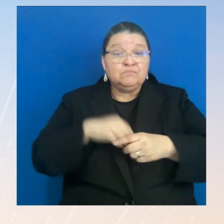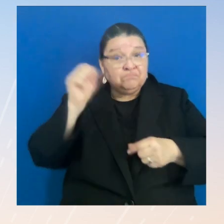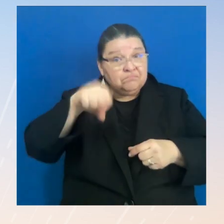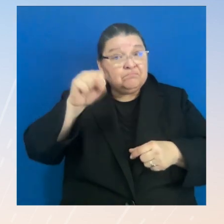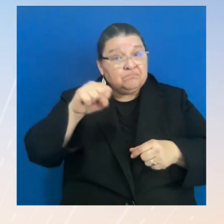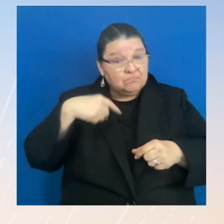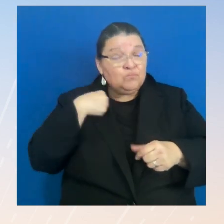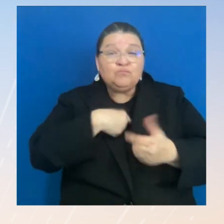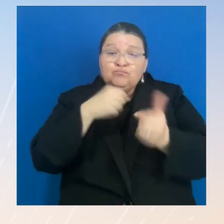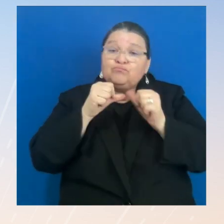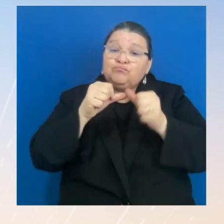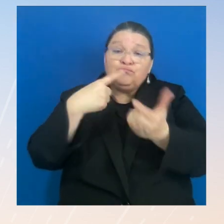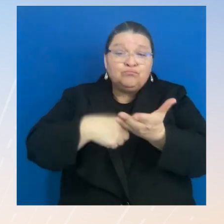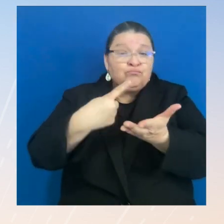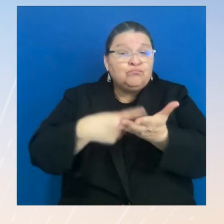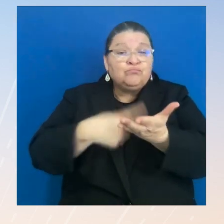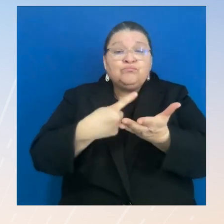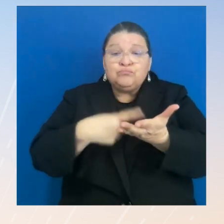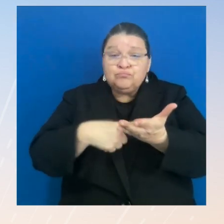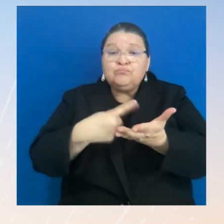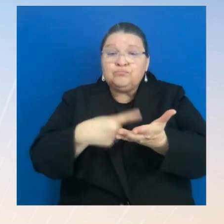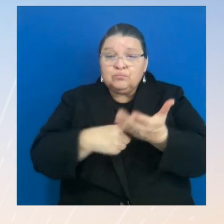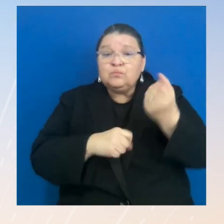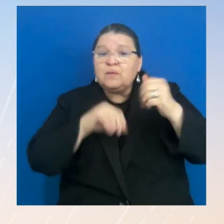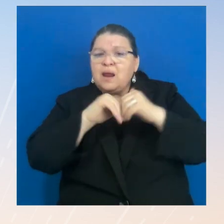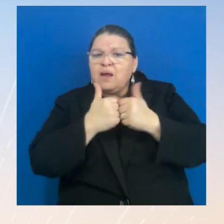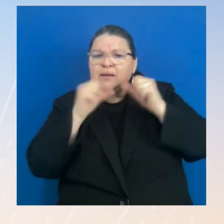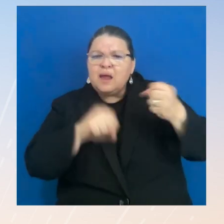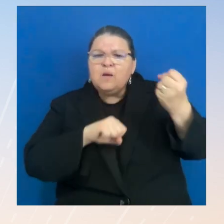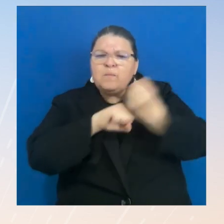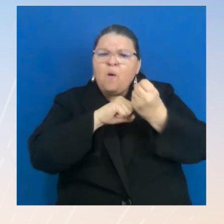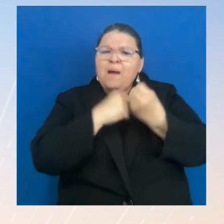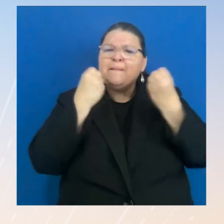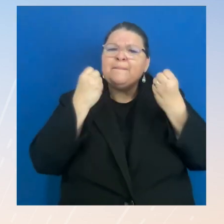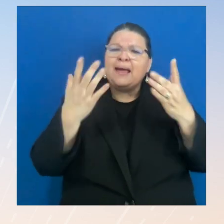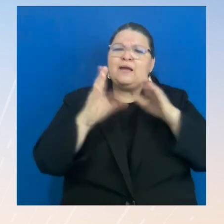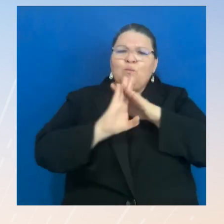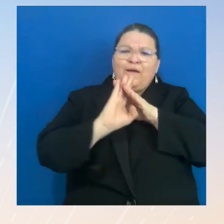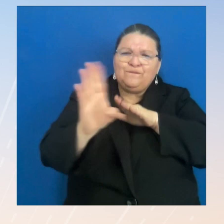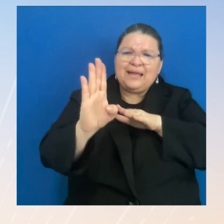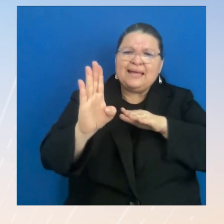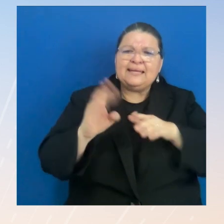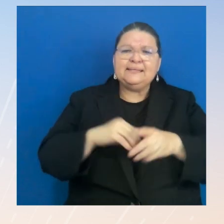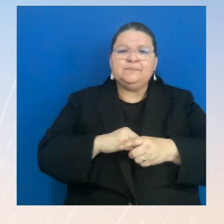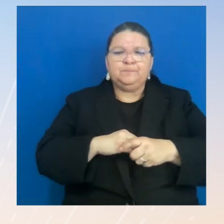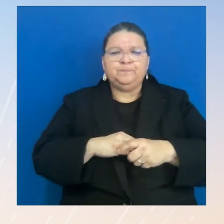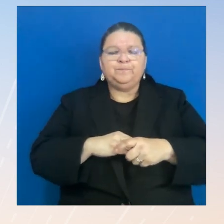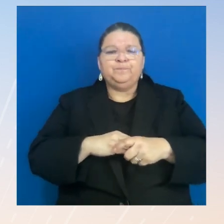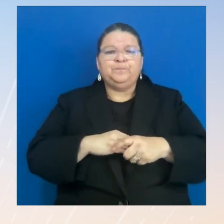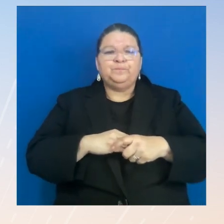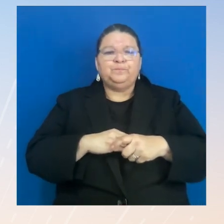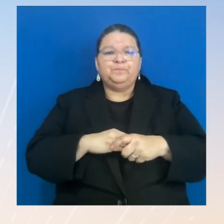who are coming out of Ukraine. To date, that has been, as you know, an enormous amount of humanitarian assistance